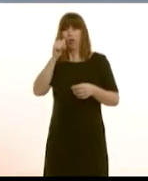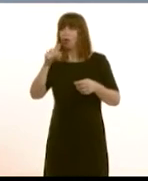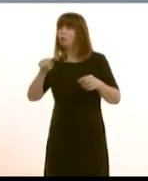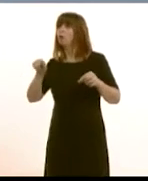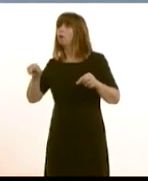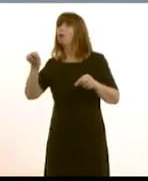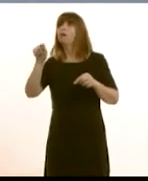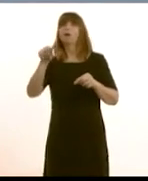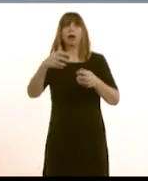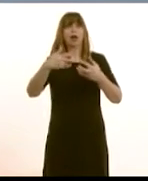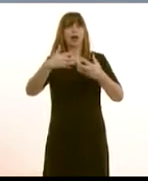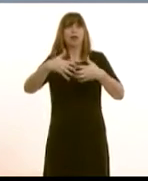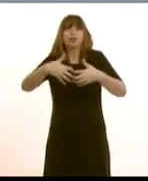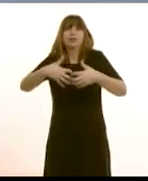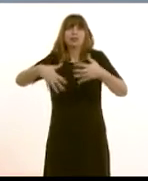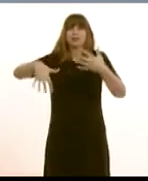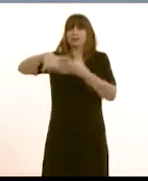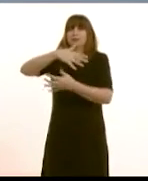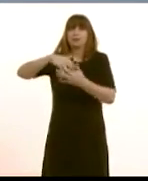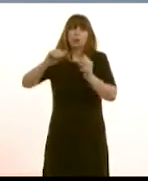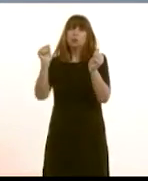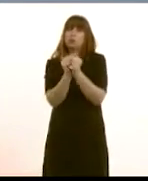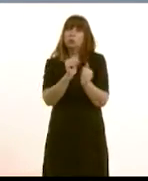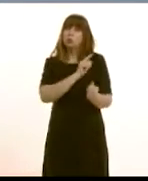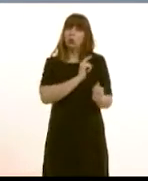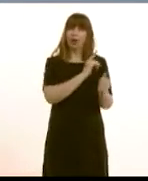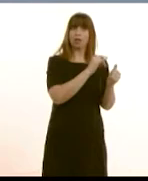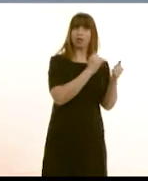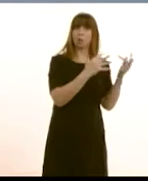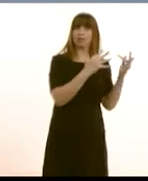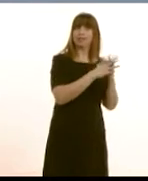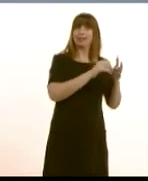valuable for the future of the Swansea bay tidal lagoon, for example, but we have seen,